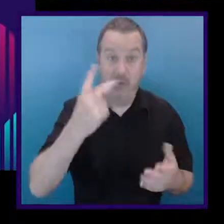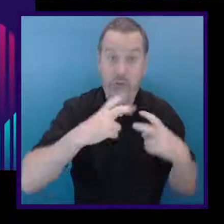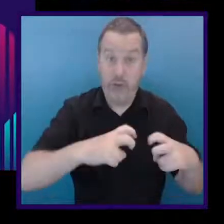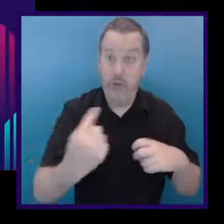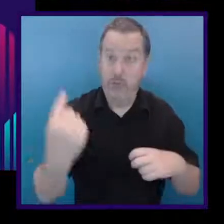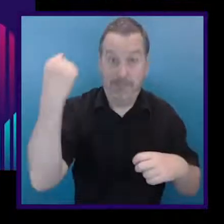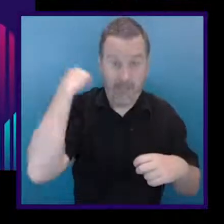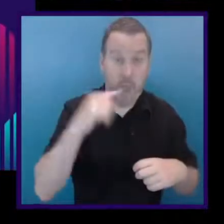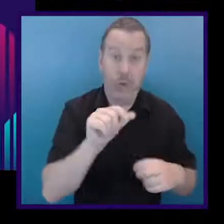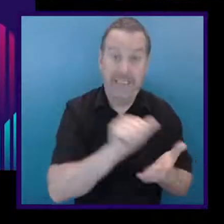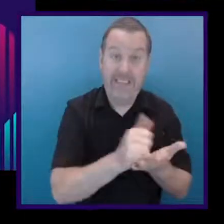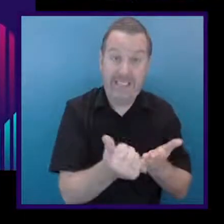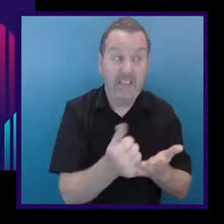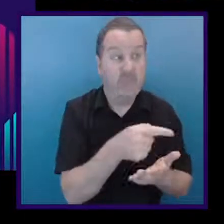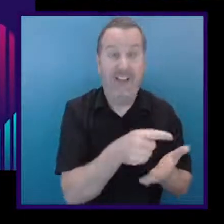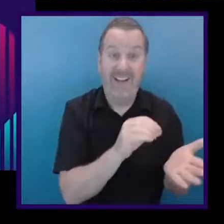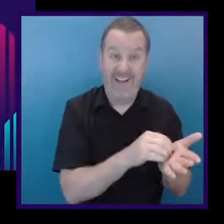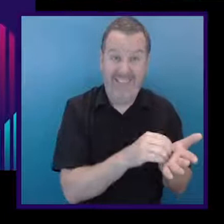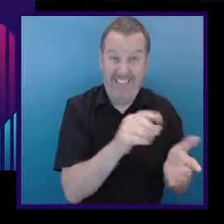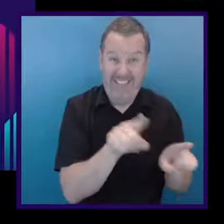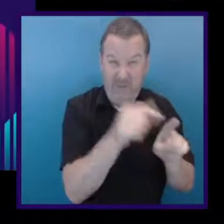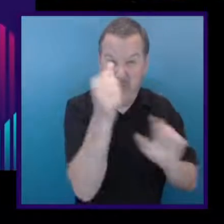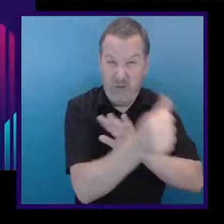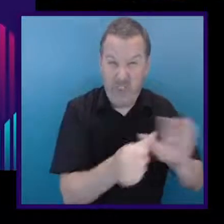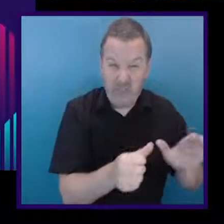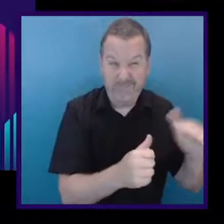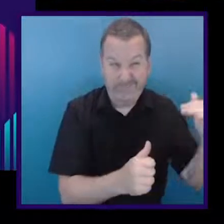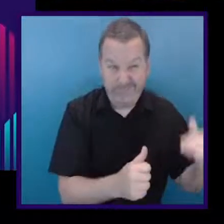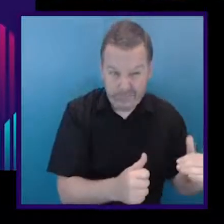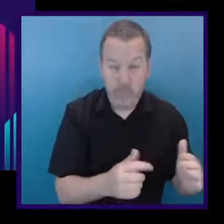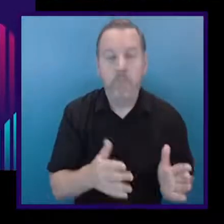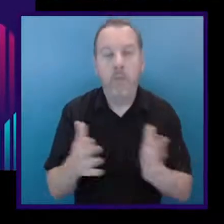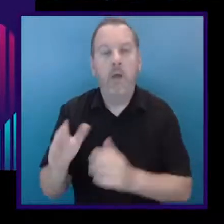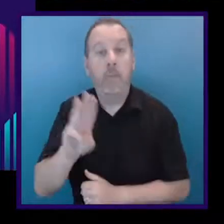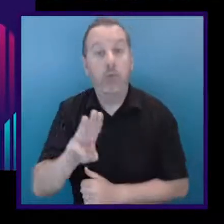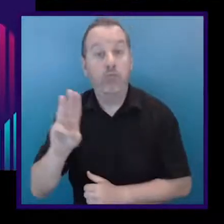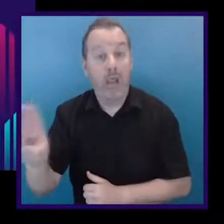In terms of our post-primary review, it was a very healthy figure of teachers who were